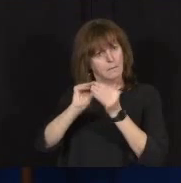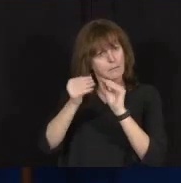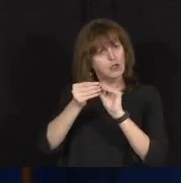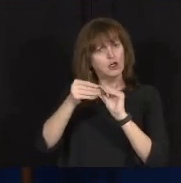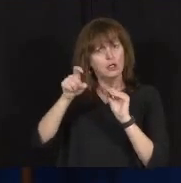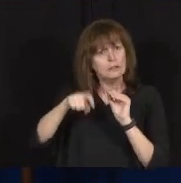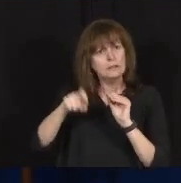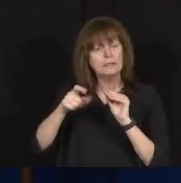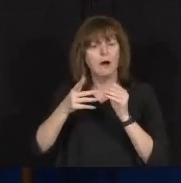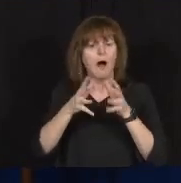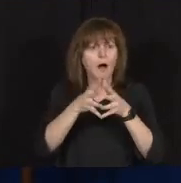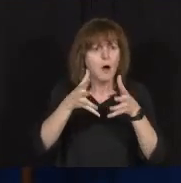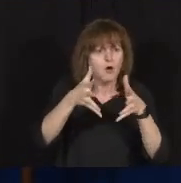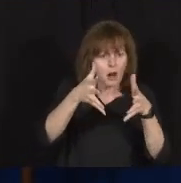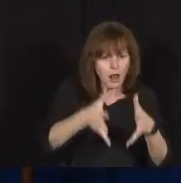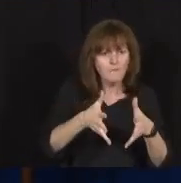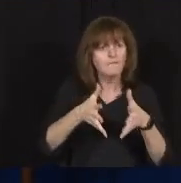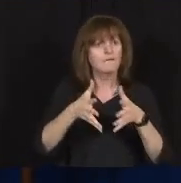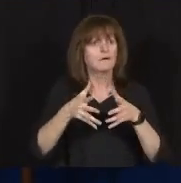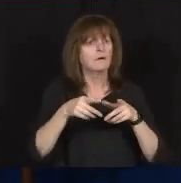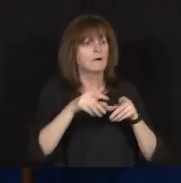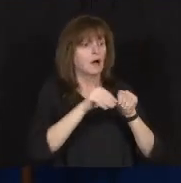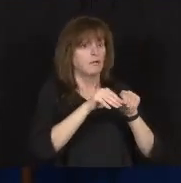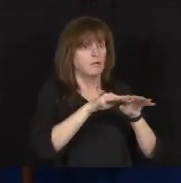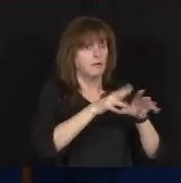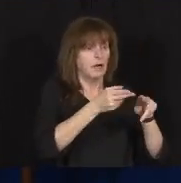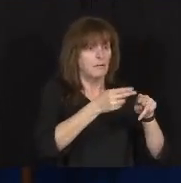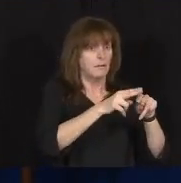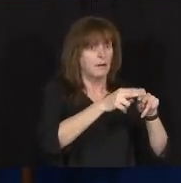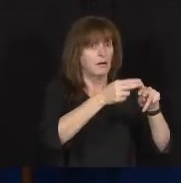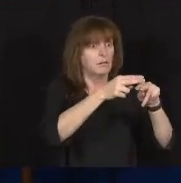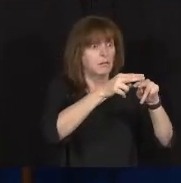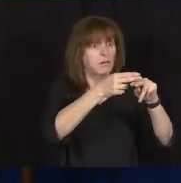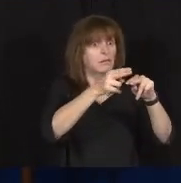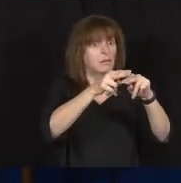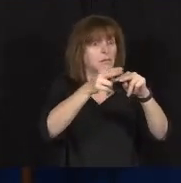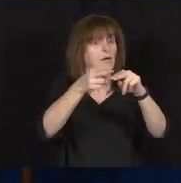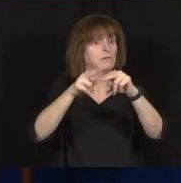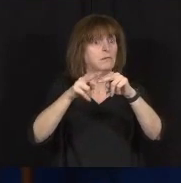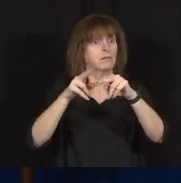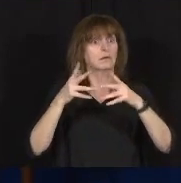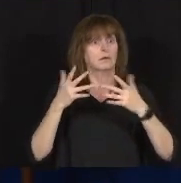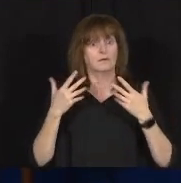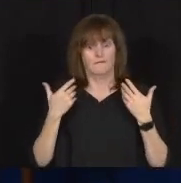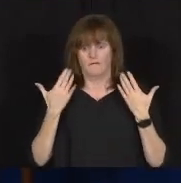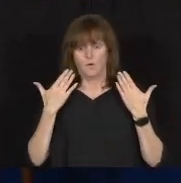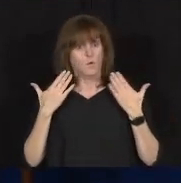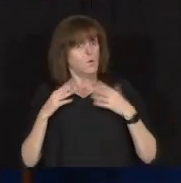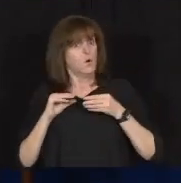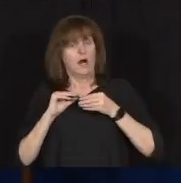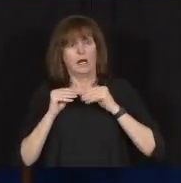and measuring because you cannot measure anything unless you measure the usage of t he PPE i